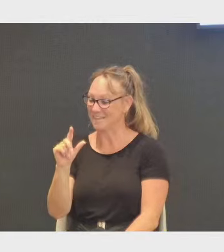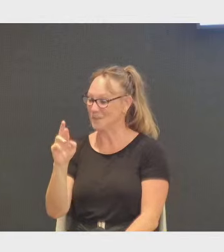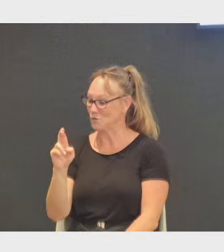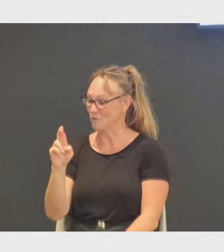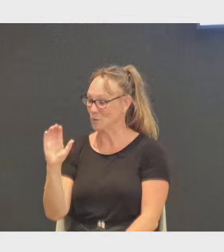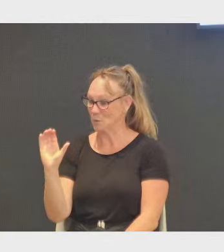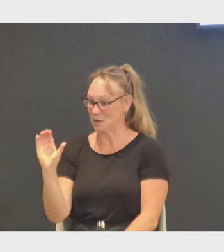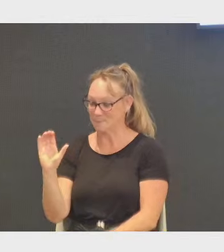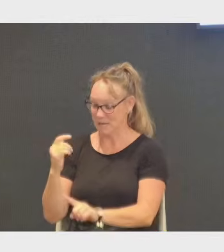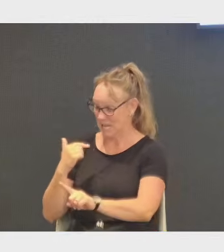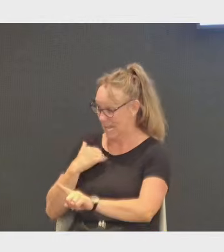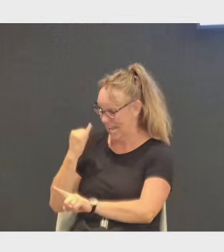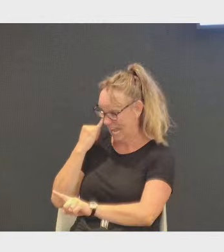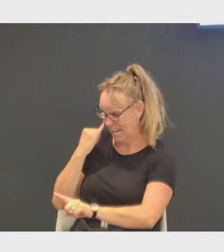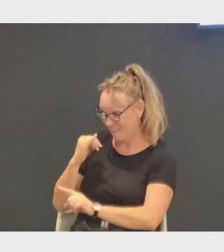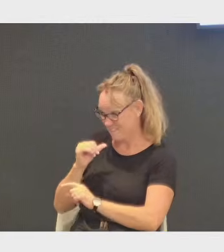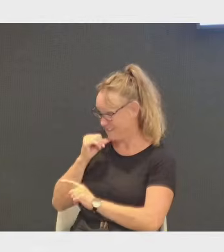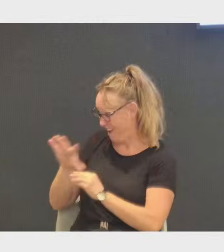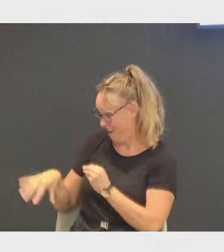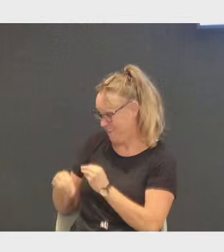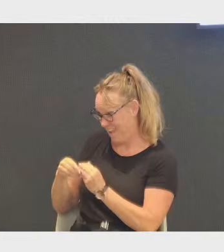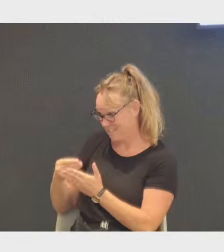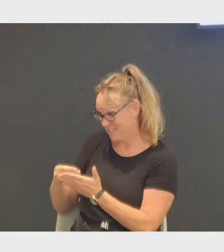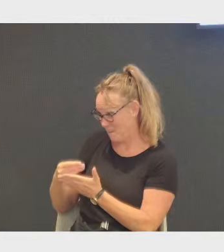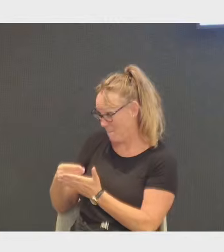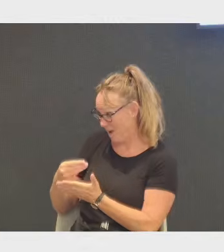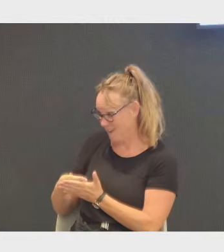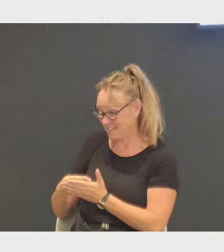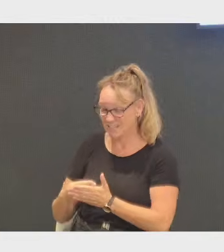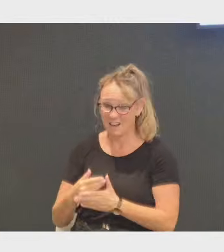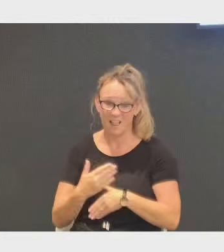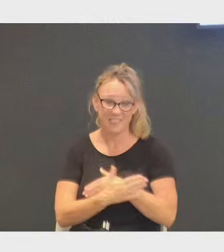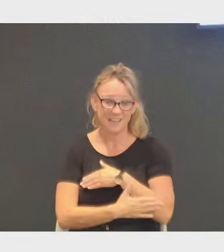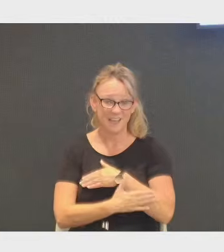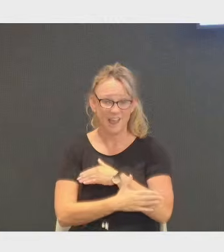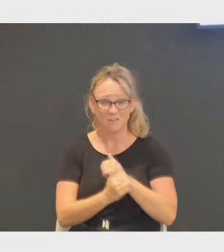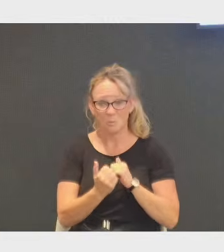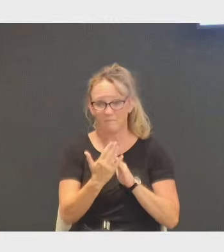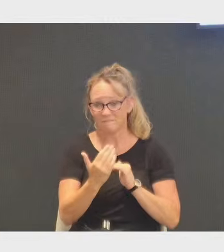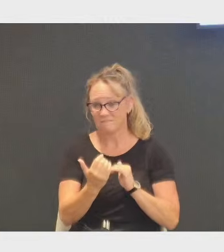additional revenue or major structural changes, the county would continue to face these escalating